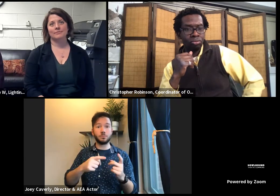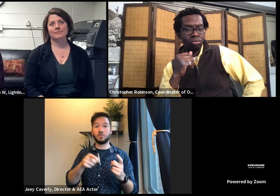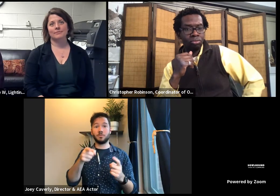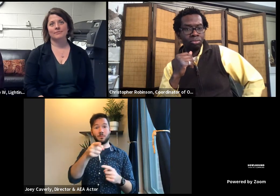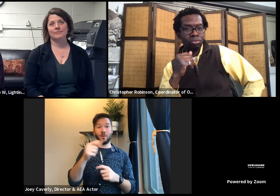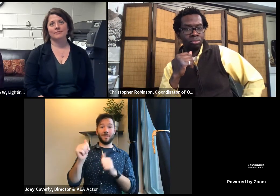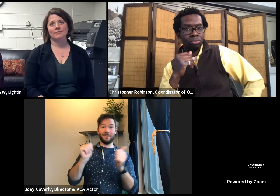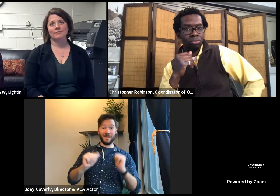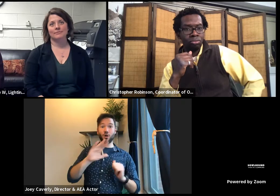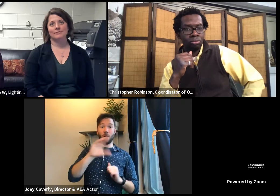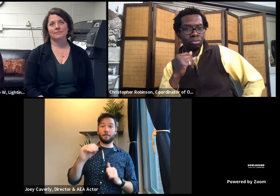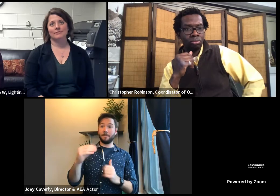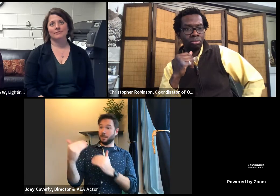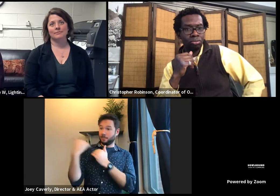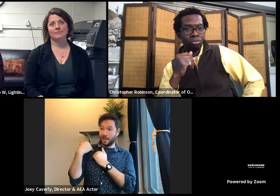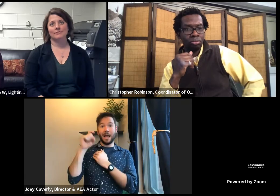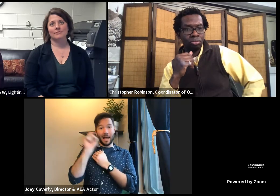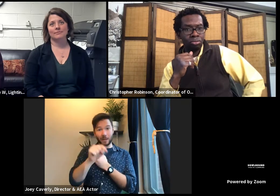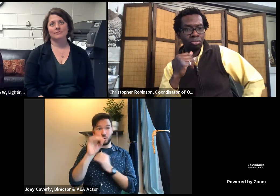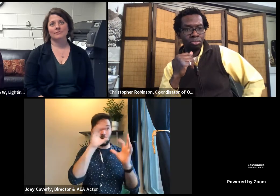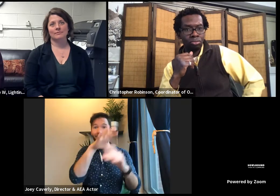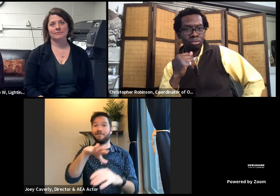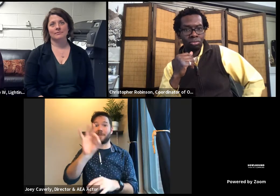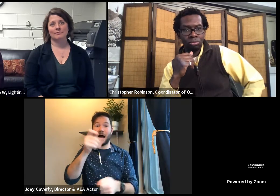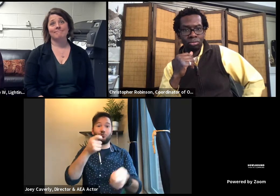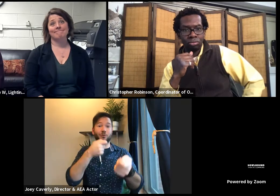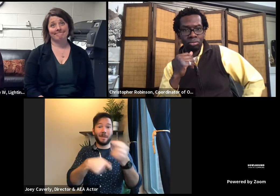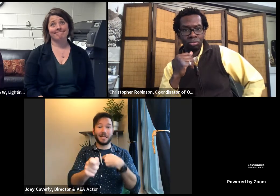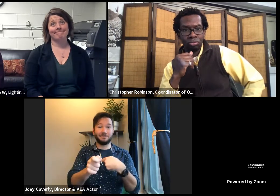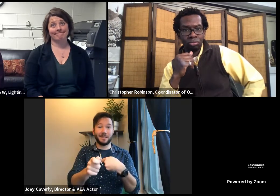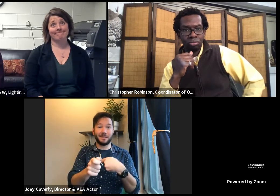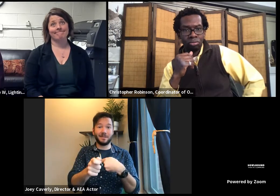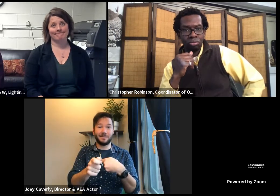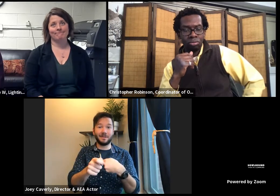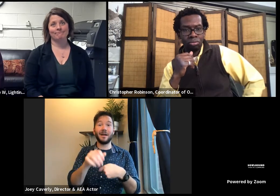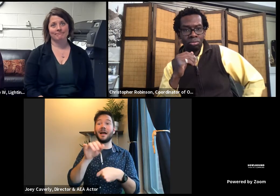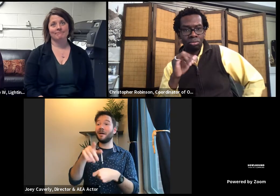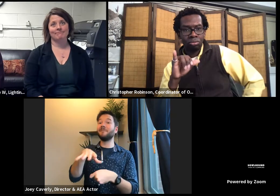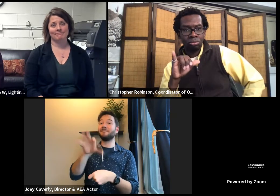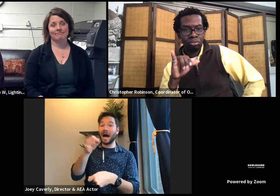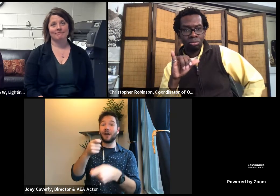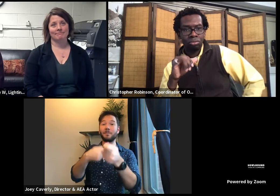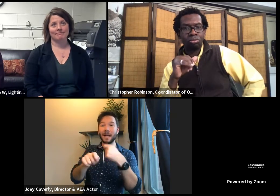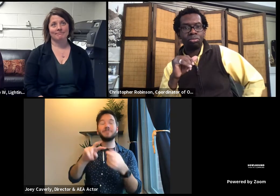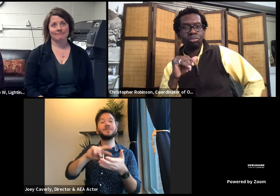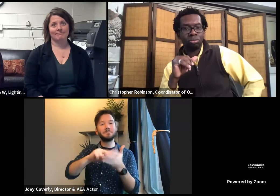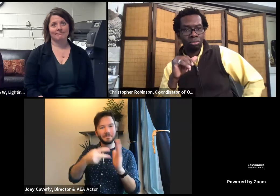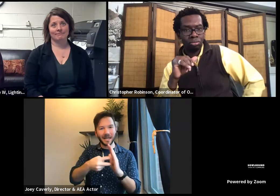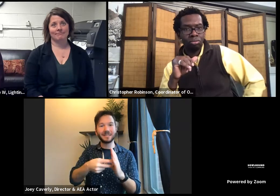and one of them is sick or injured, then the theater company needs to find a substitute, a replacement,